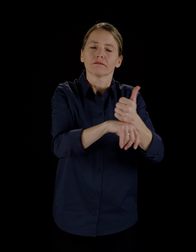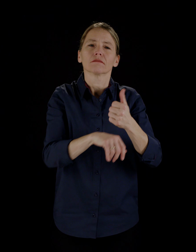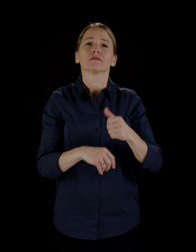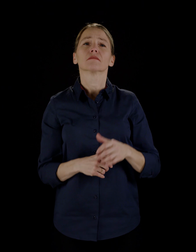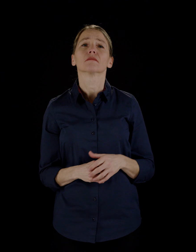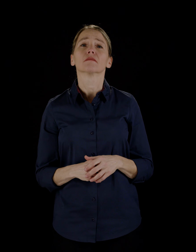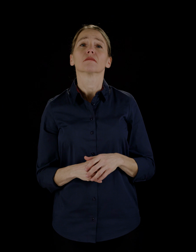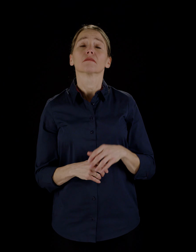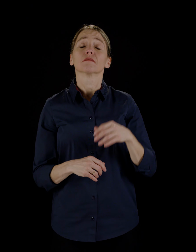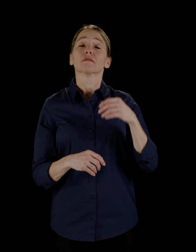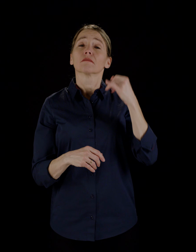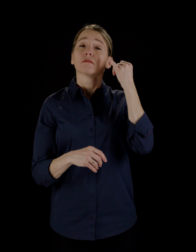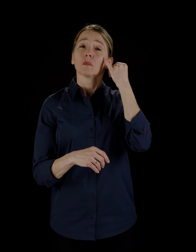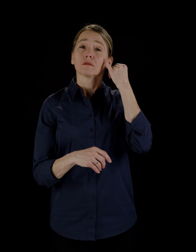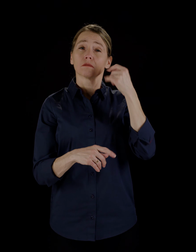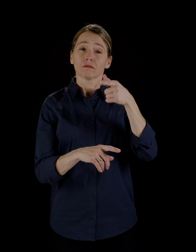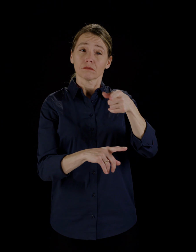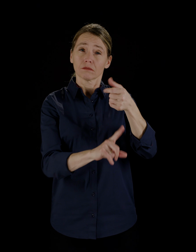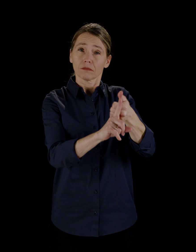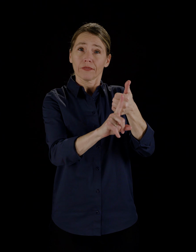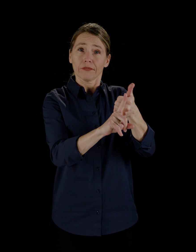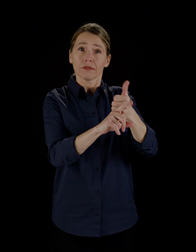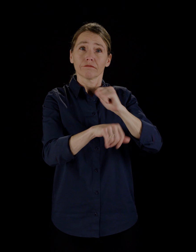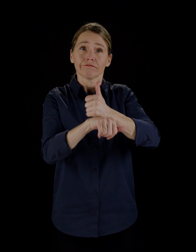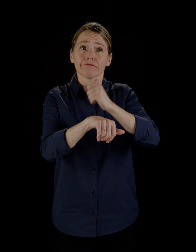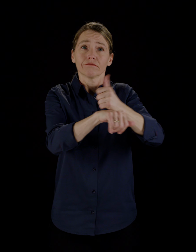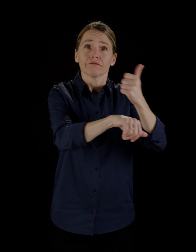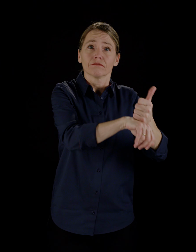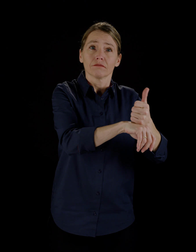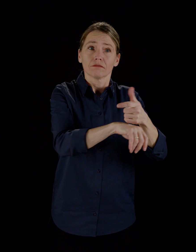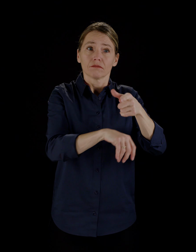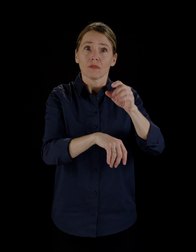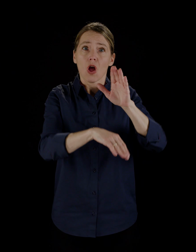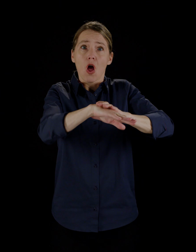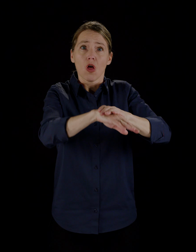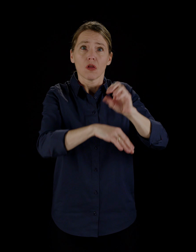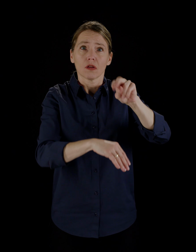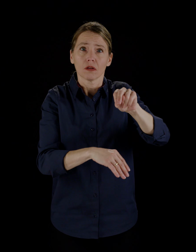service delivers the optimal quality setting based on the speed of the Internet connection.